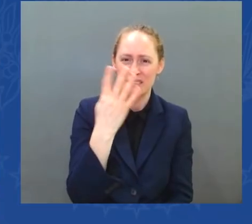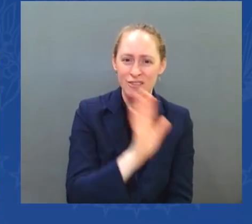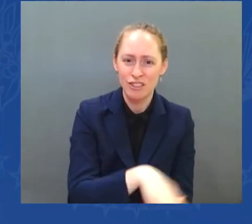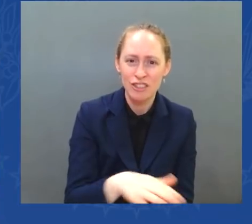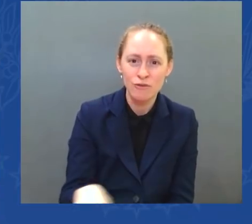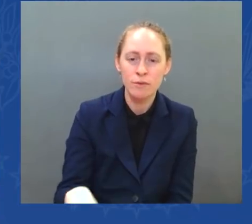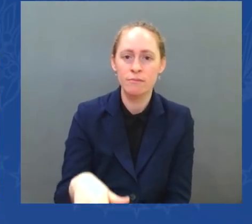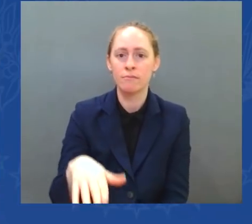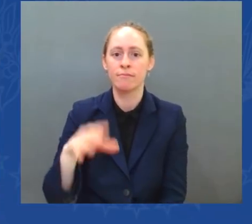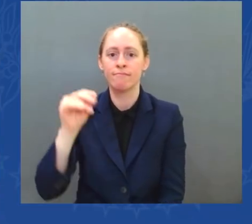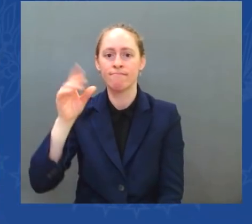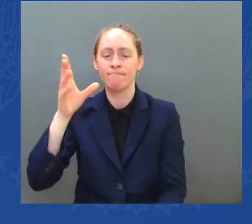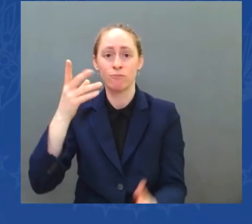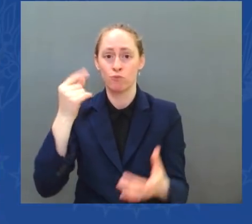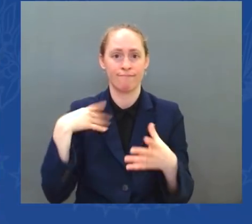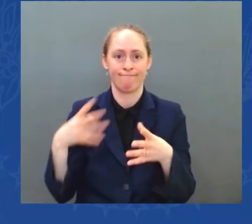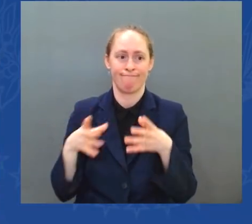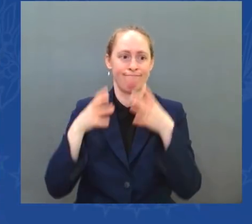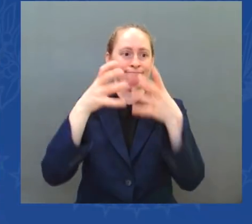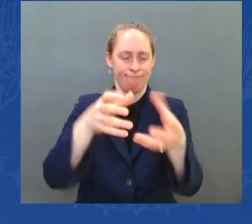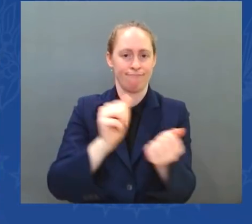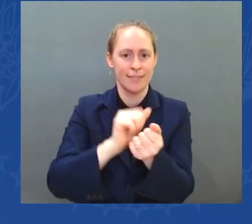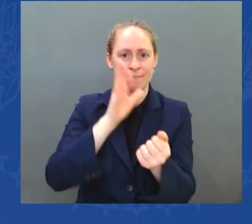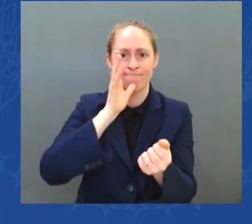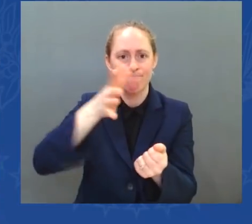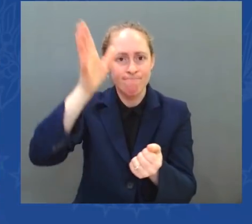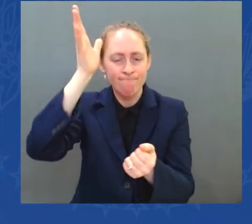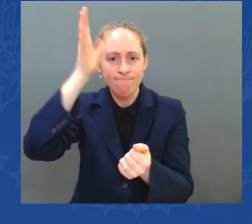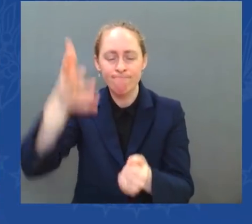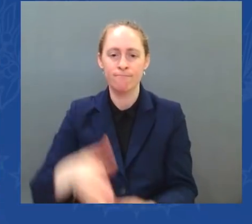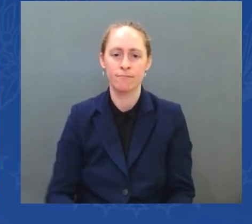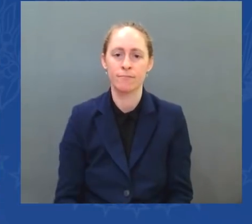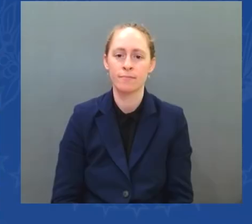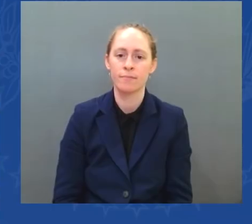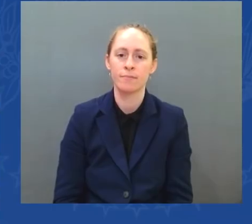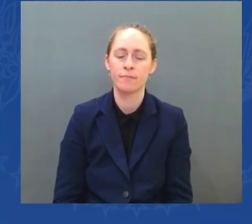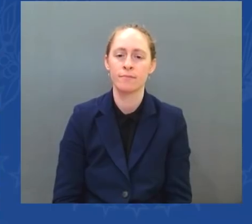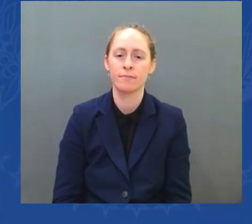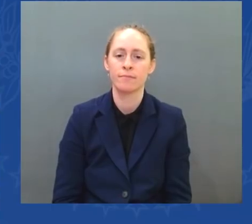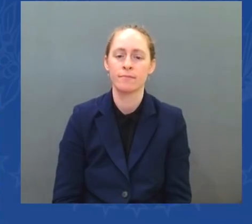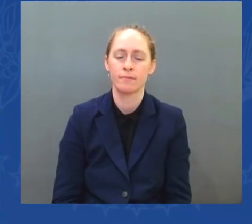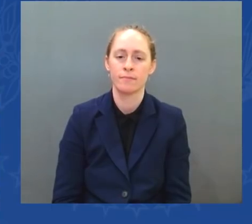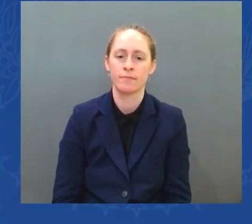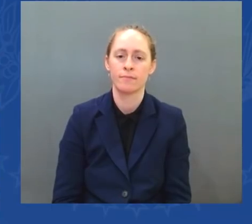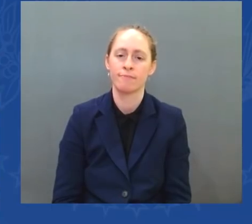And I remember one day you can always hear when dad was restless. I asked Mom on the way to school, what's the matter?